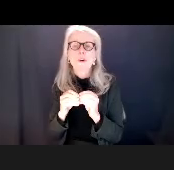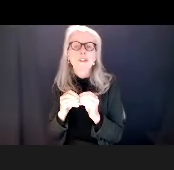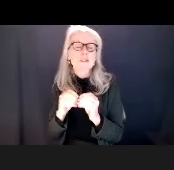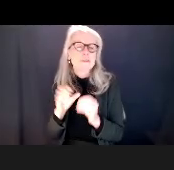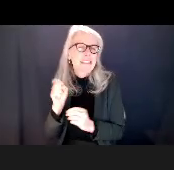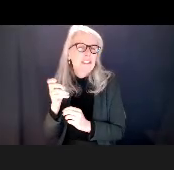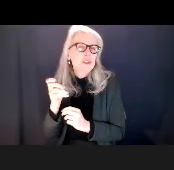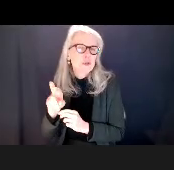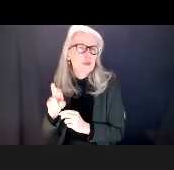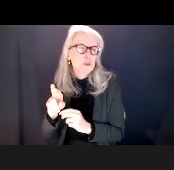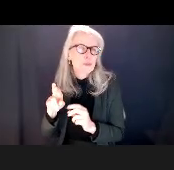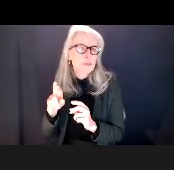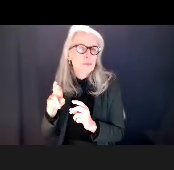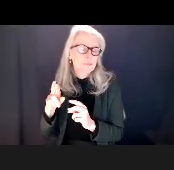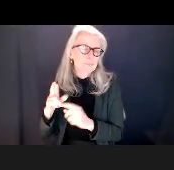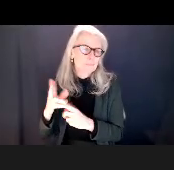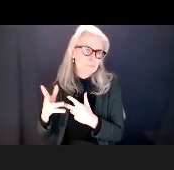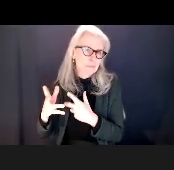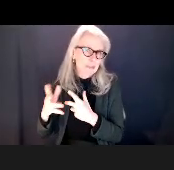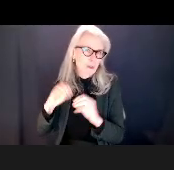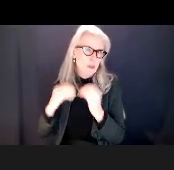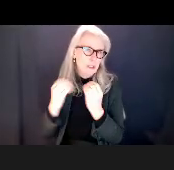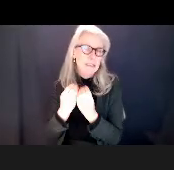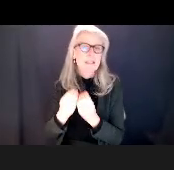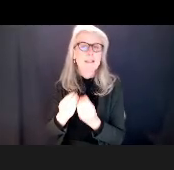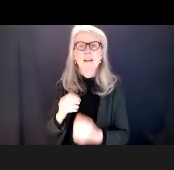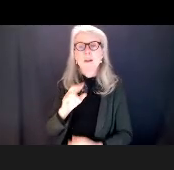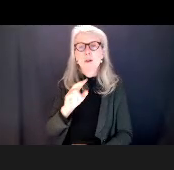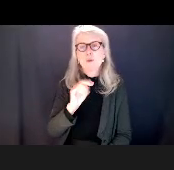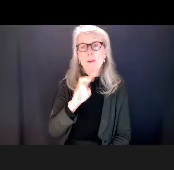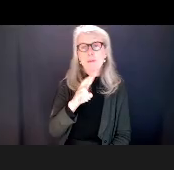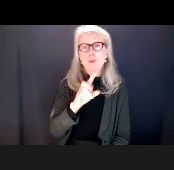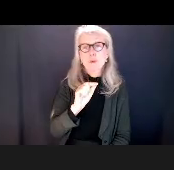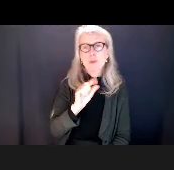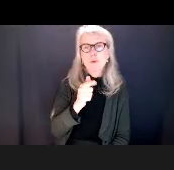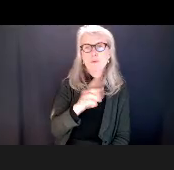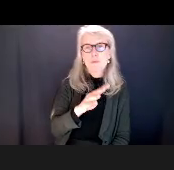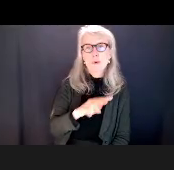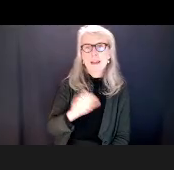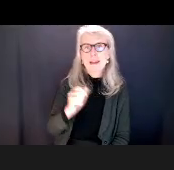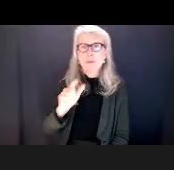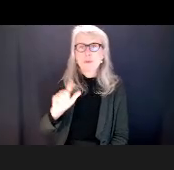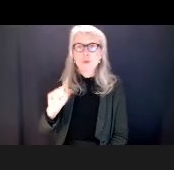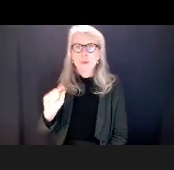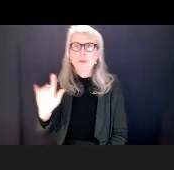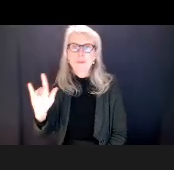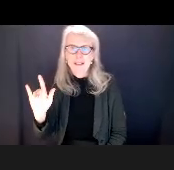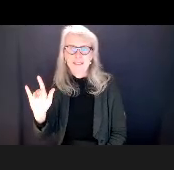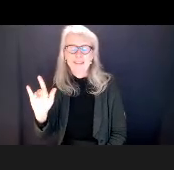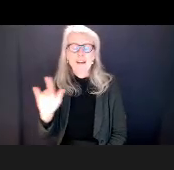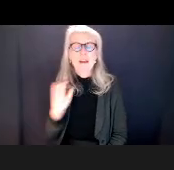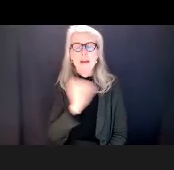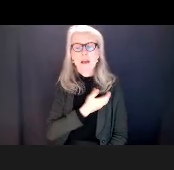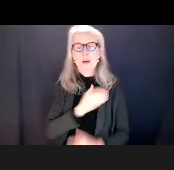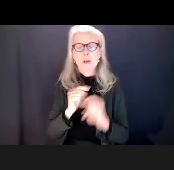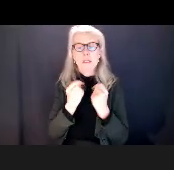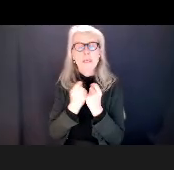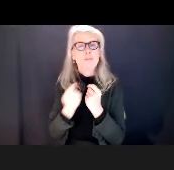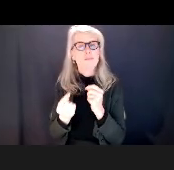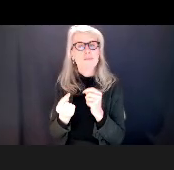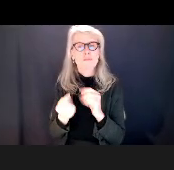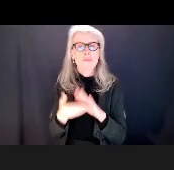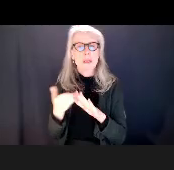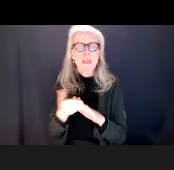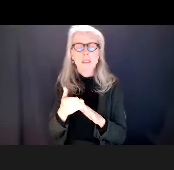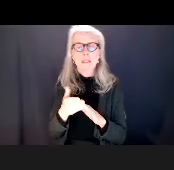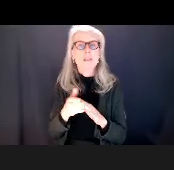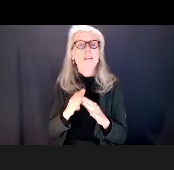Uh from November 2024 through April 2025, our team ran in-person on-site focus groups and